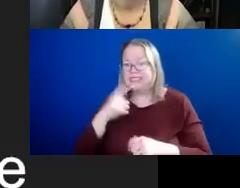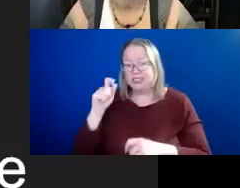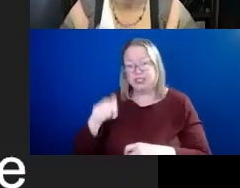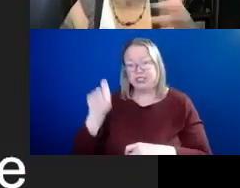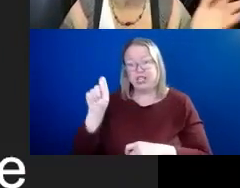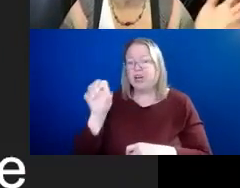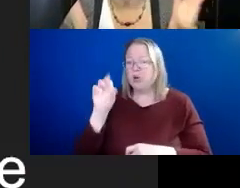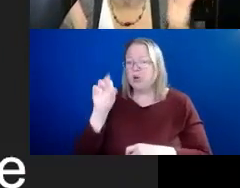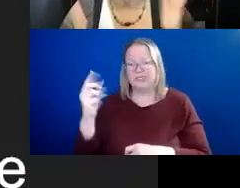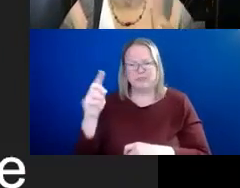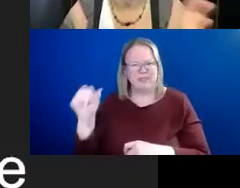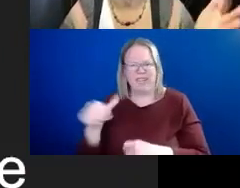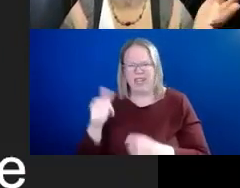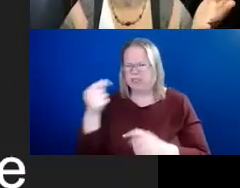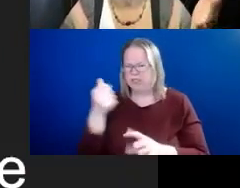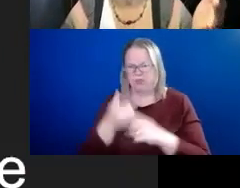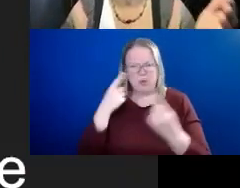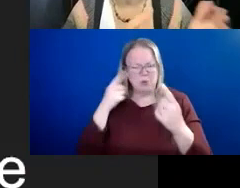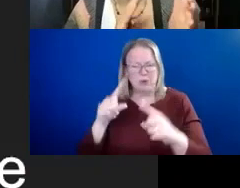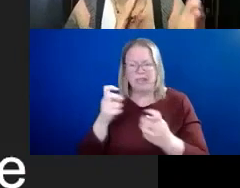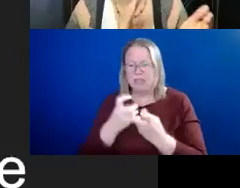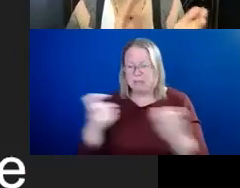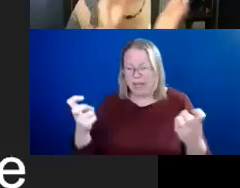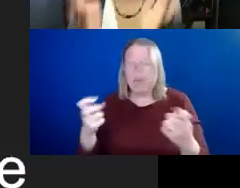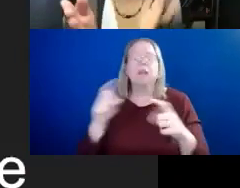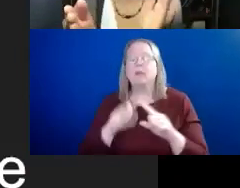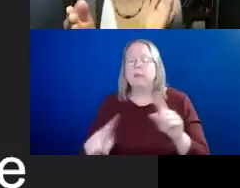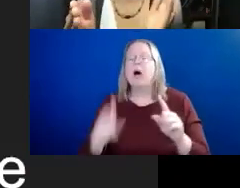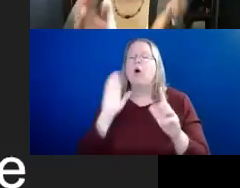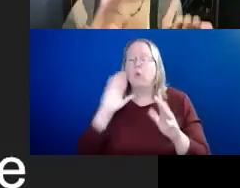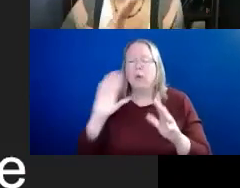something else you agree on as a panel. 13:23:04 It's gonna give the queue to the